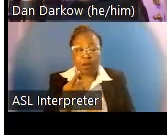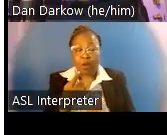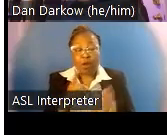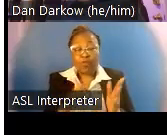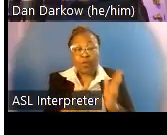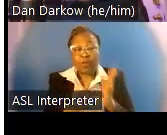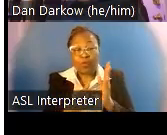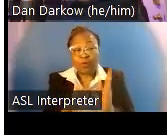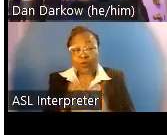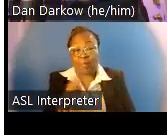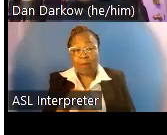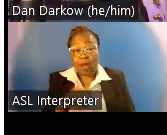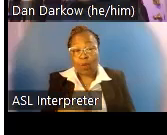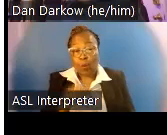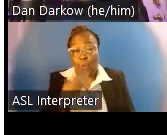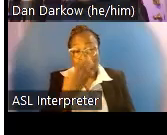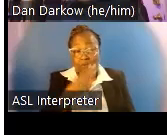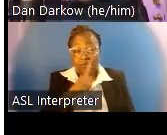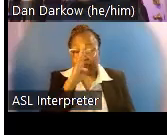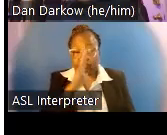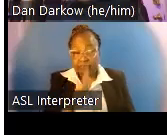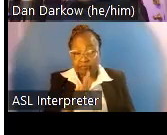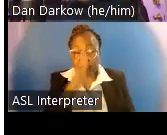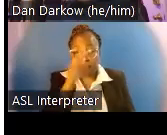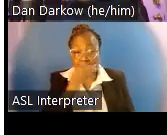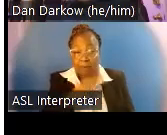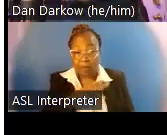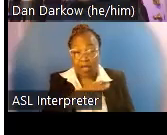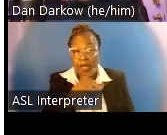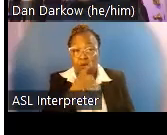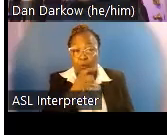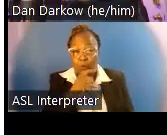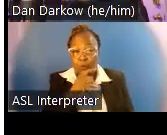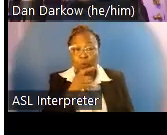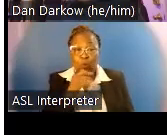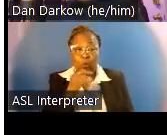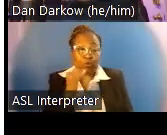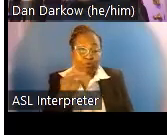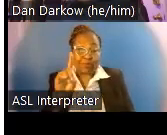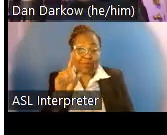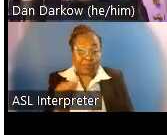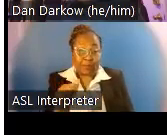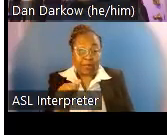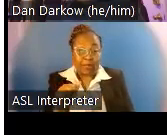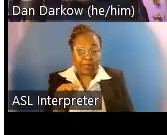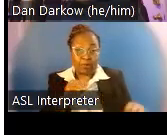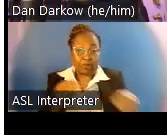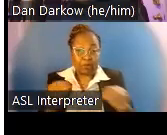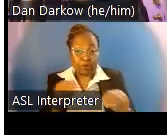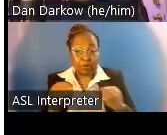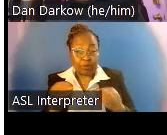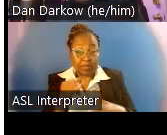by white heterosexual men with mobility impairments. So what does this teach us